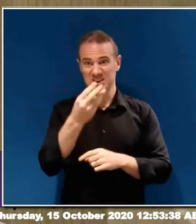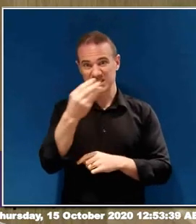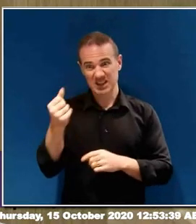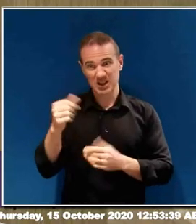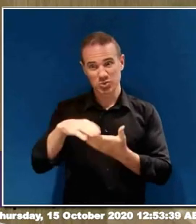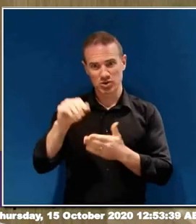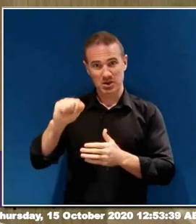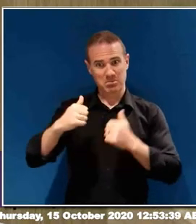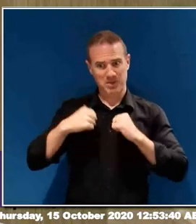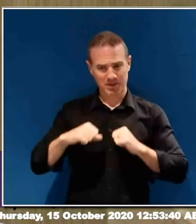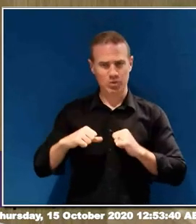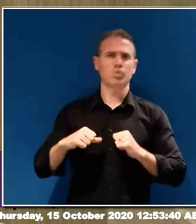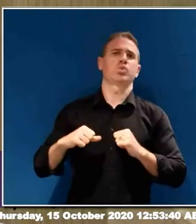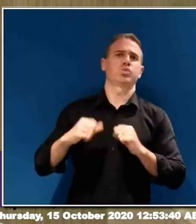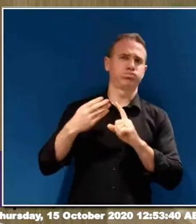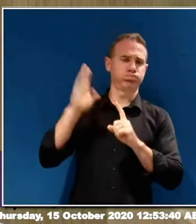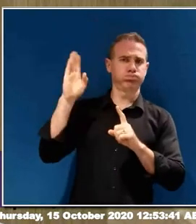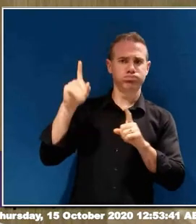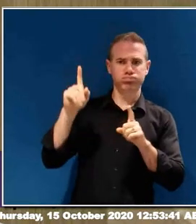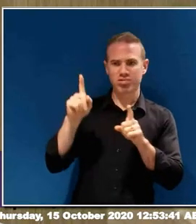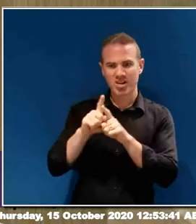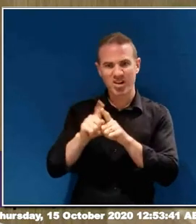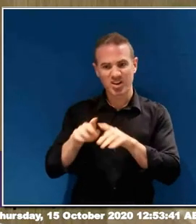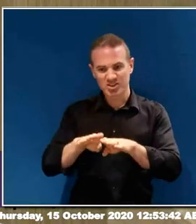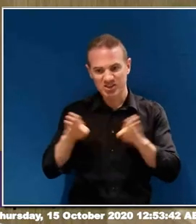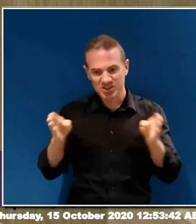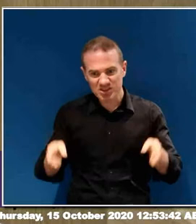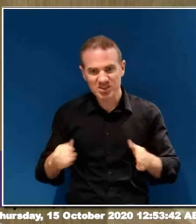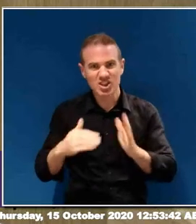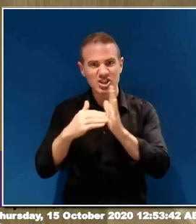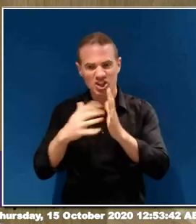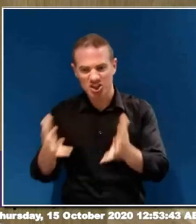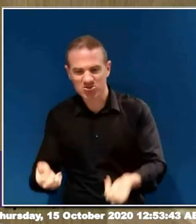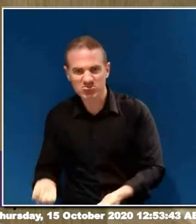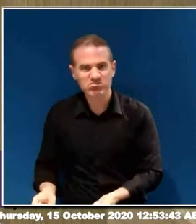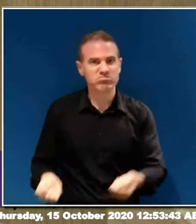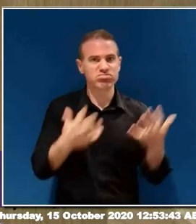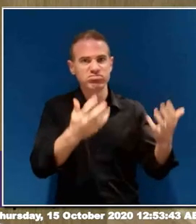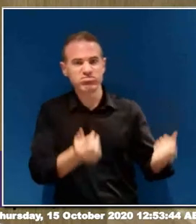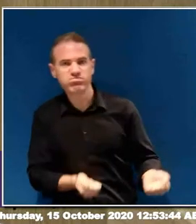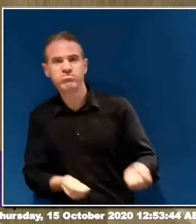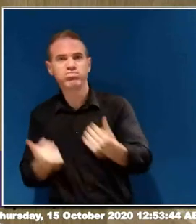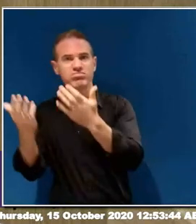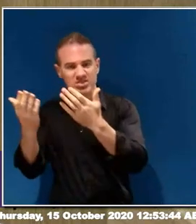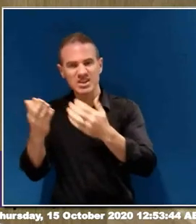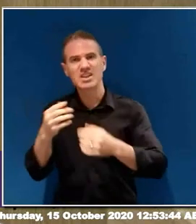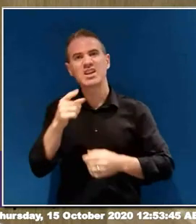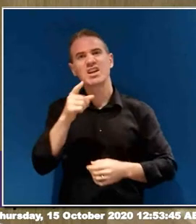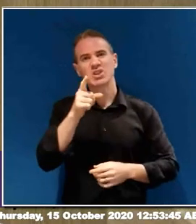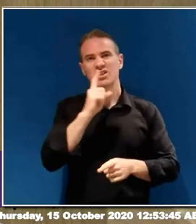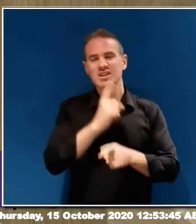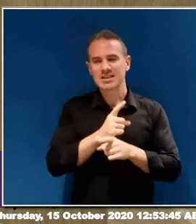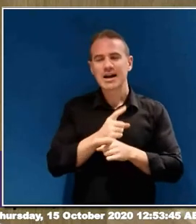et cetera, and you speak about it being understandable that students and staff become nervous and upset